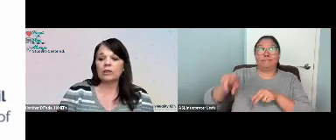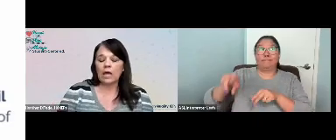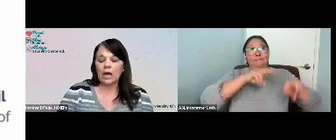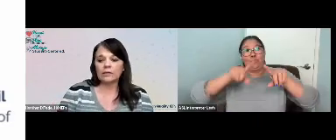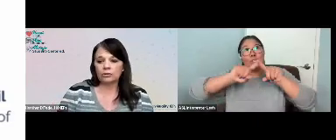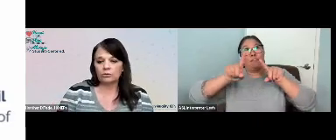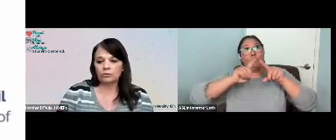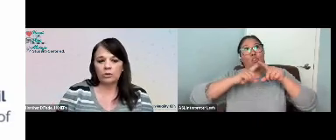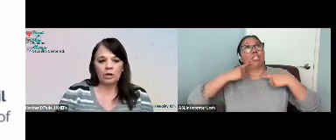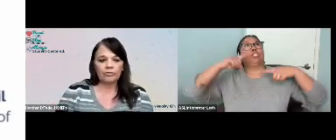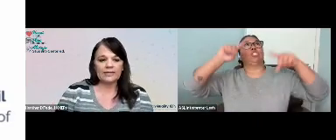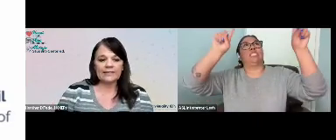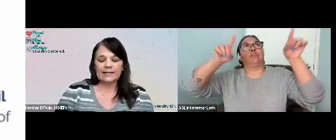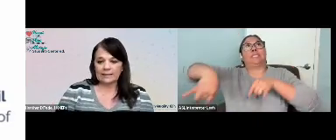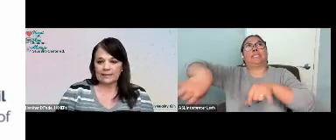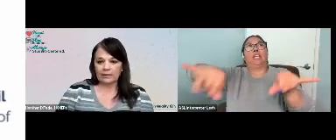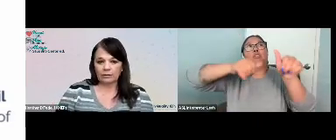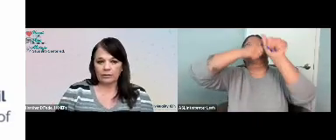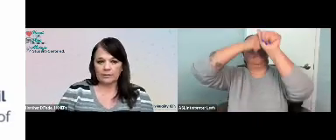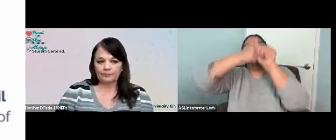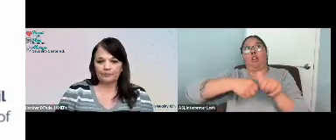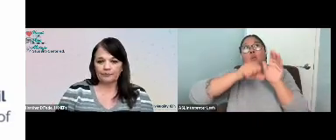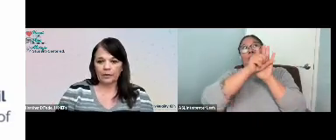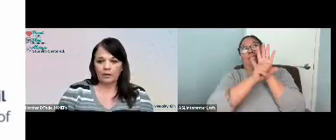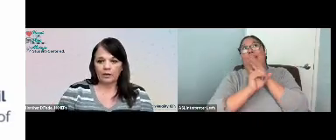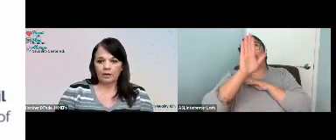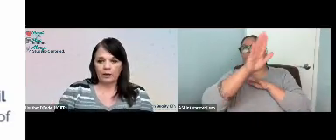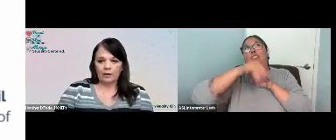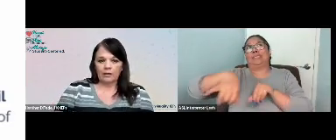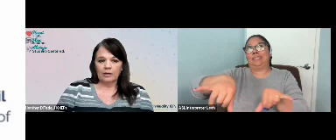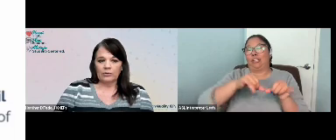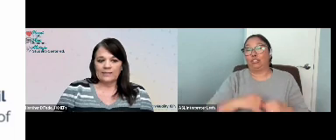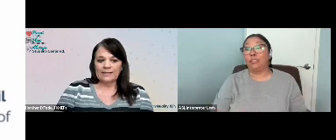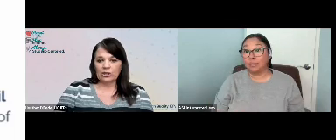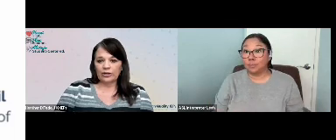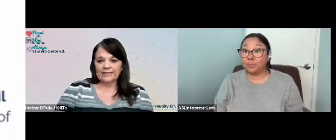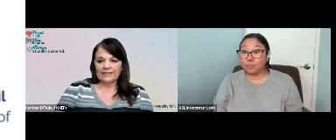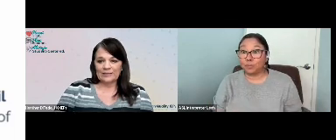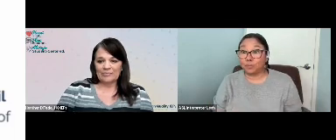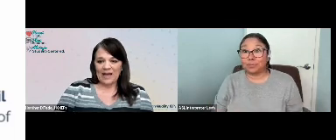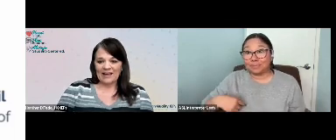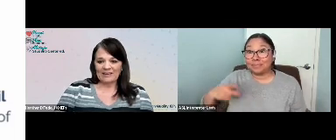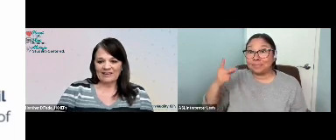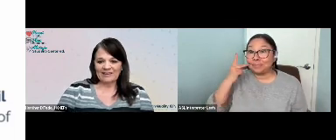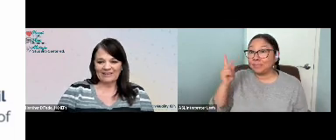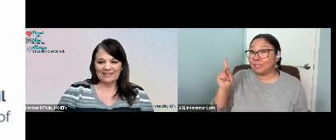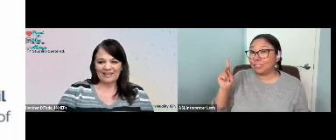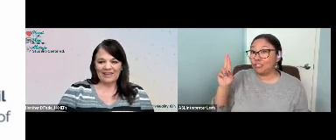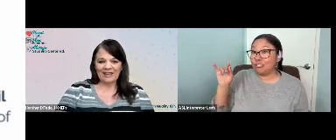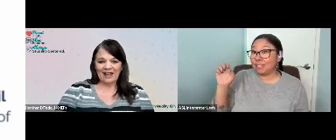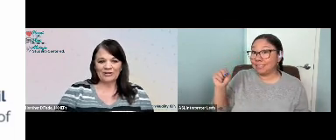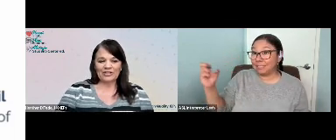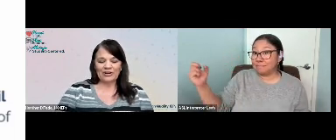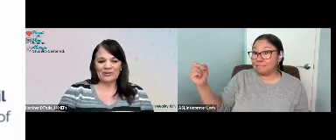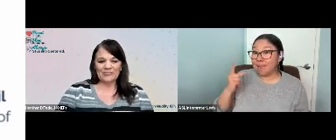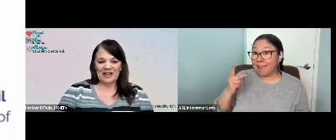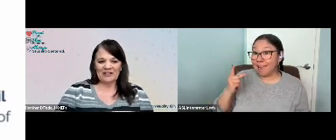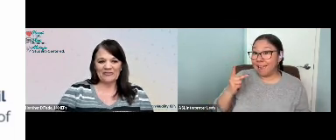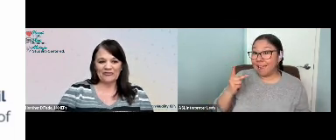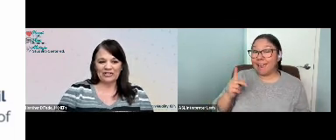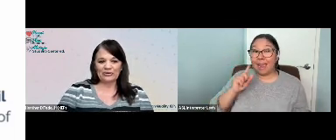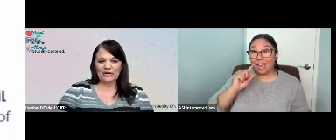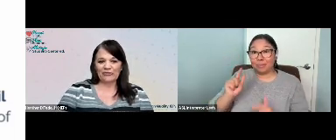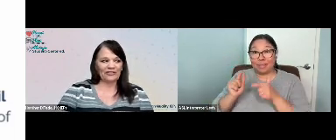that are aligned to the state standards. So I see Kristin is back and I will turn it back over to